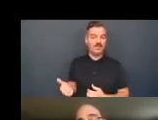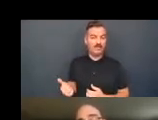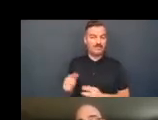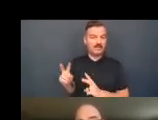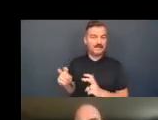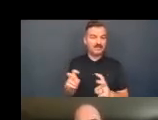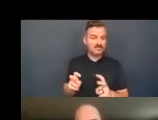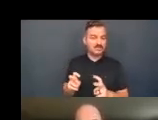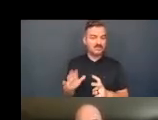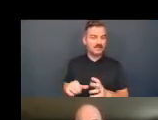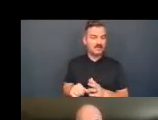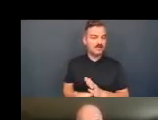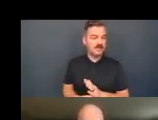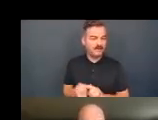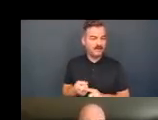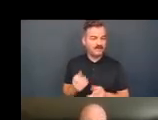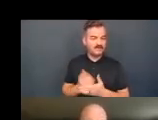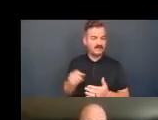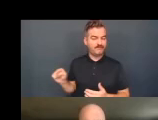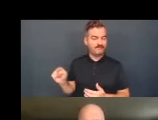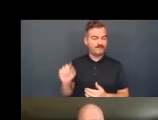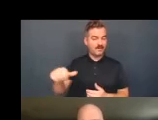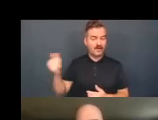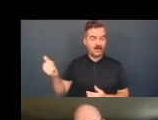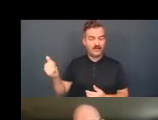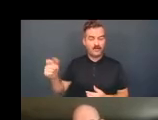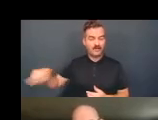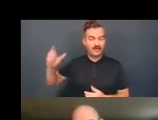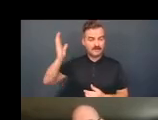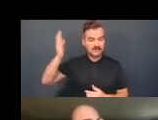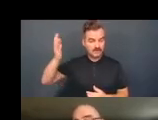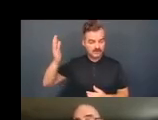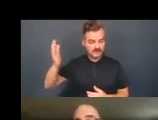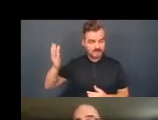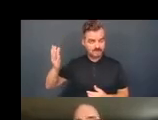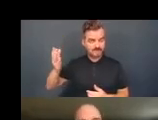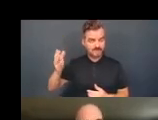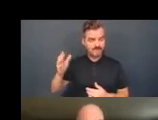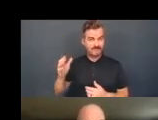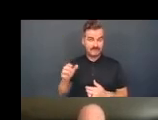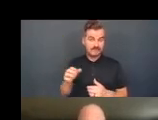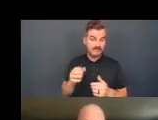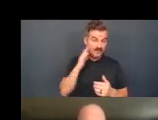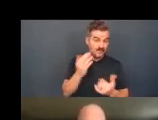highlighted by some of the other talks and subject to criticism here today.